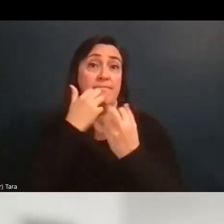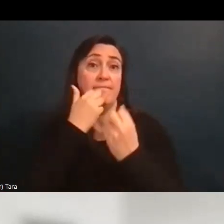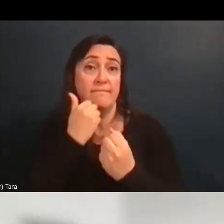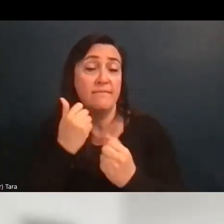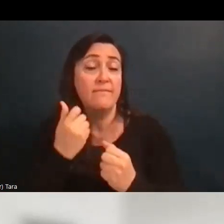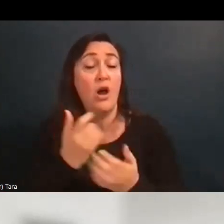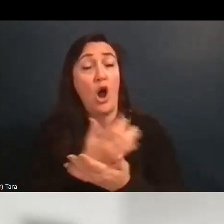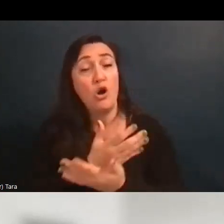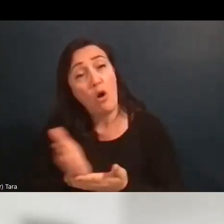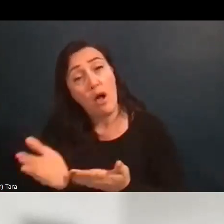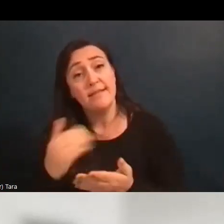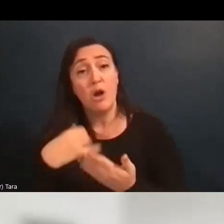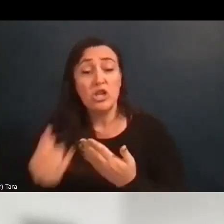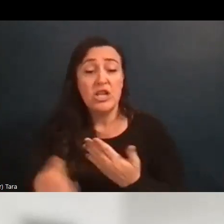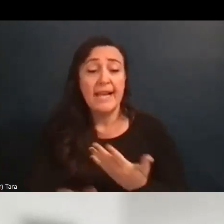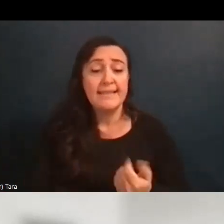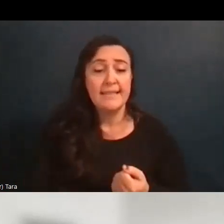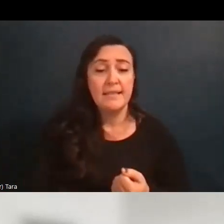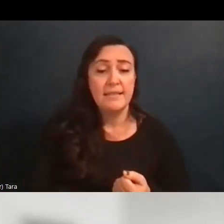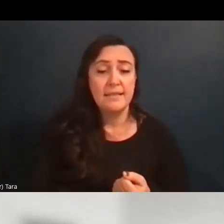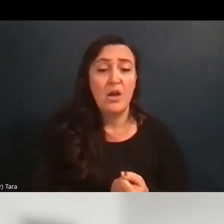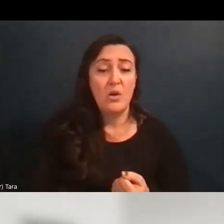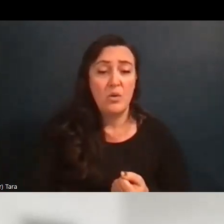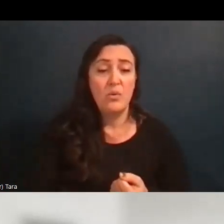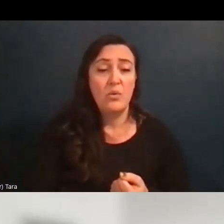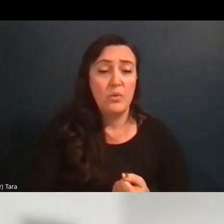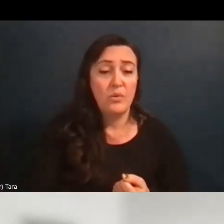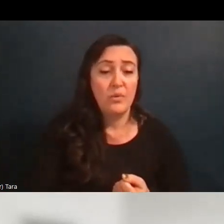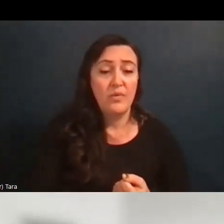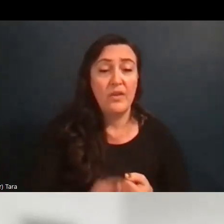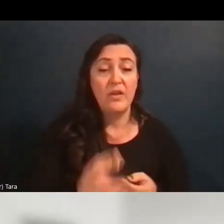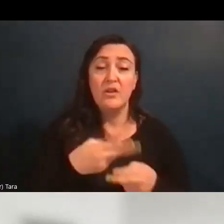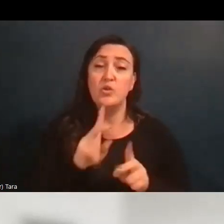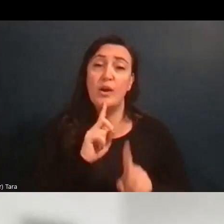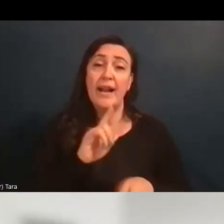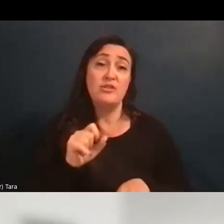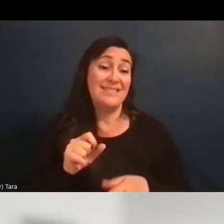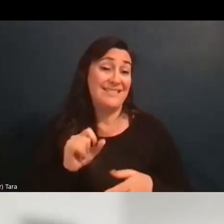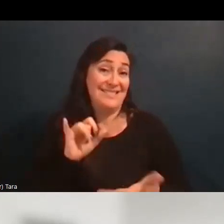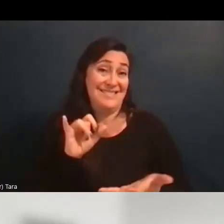So it's it's hard is the short answer because the many of these